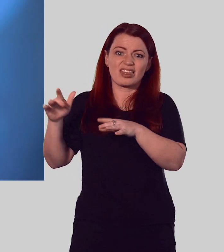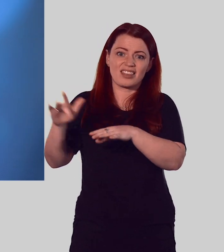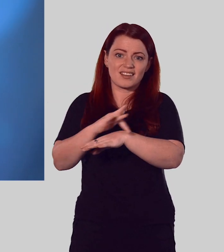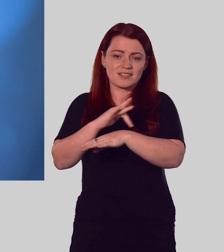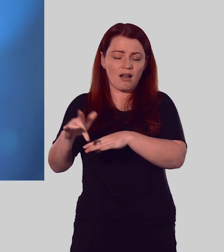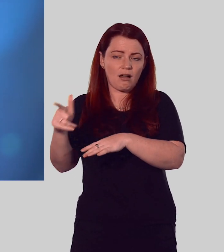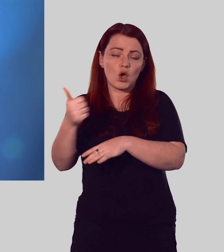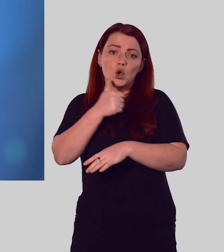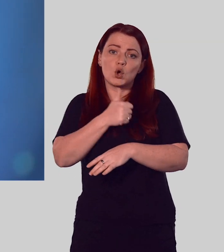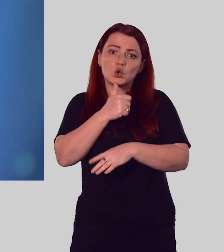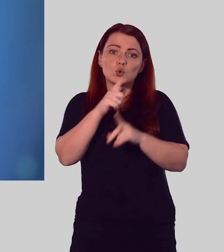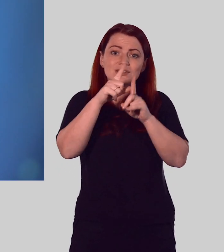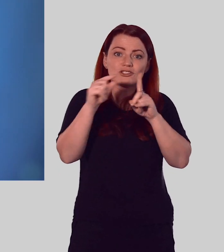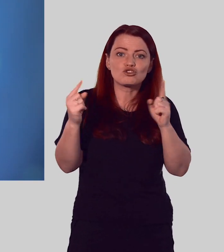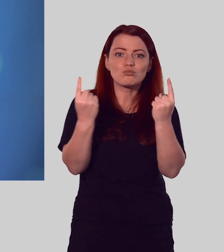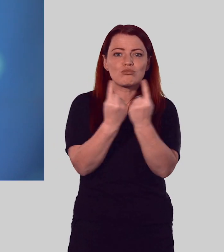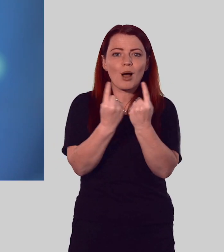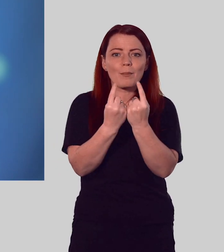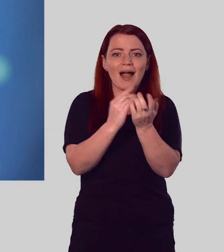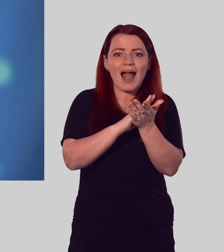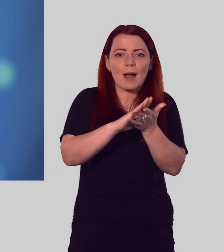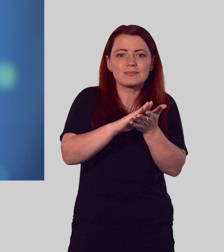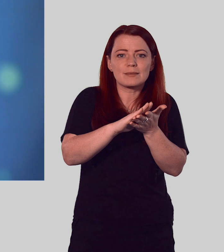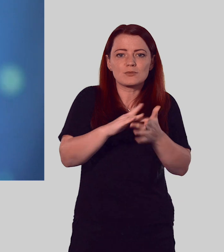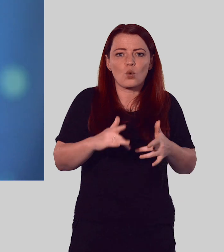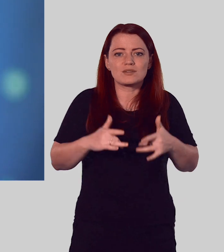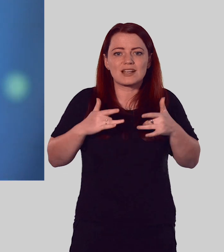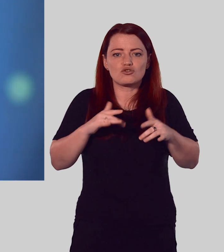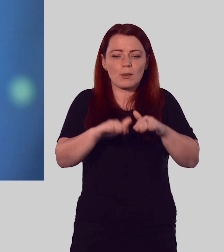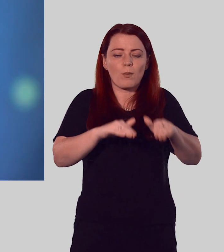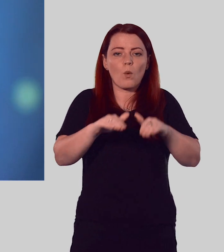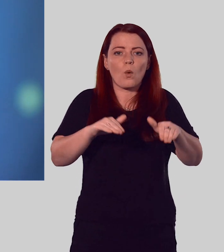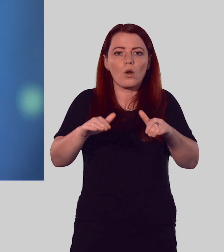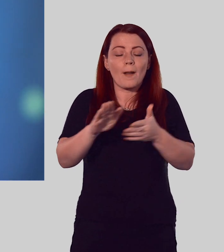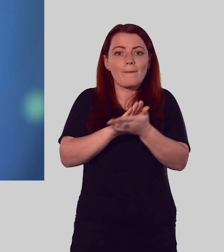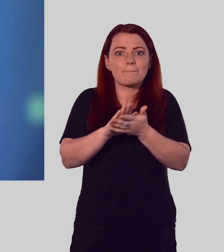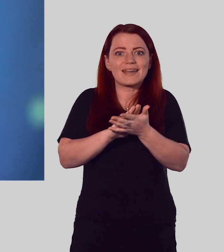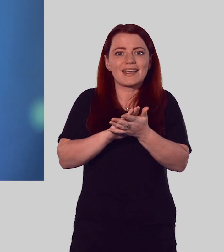sensor boards to allow learning disabled young people to participate in the theatre